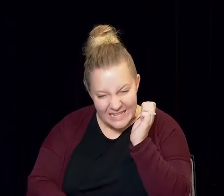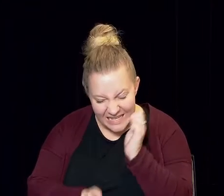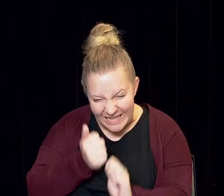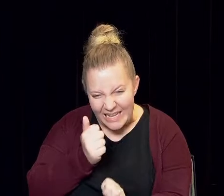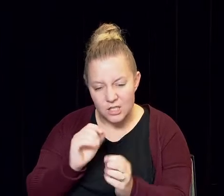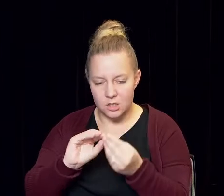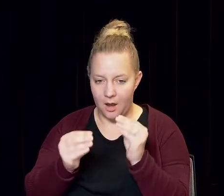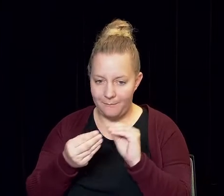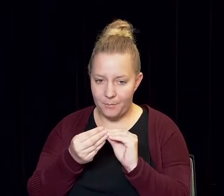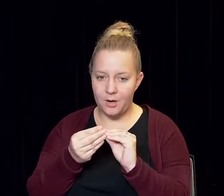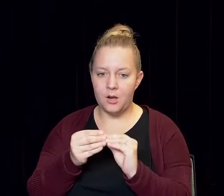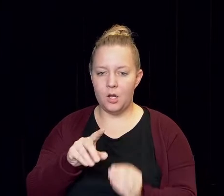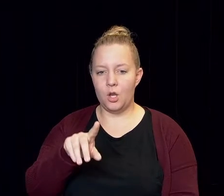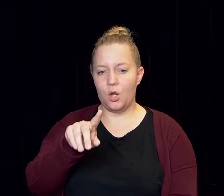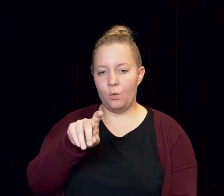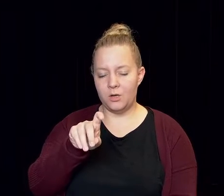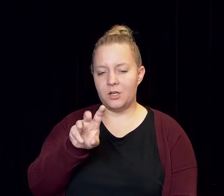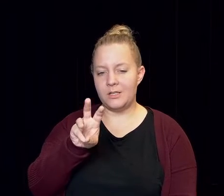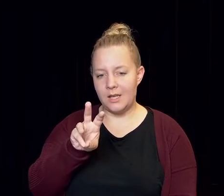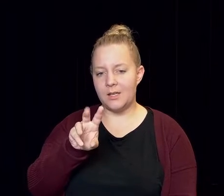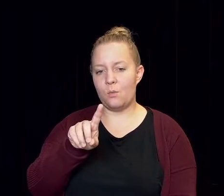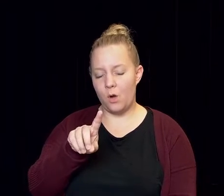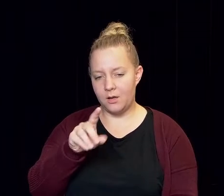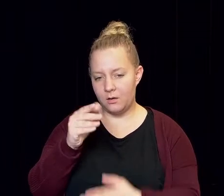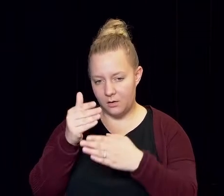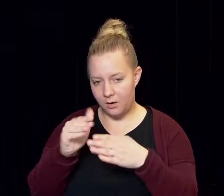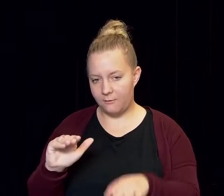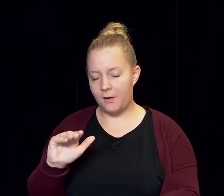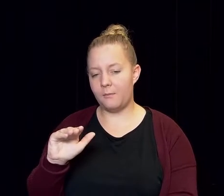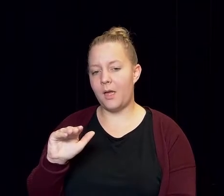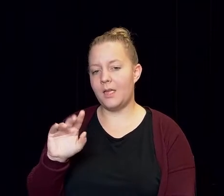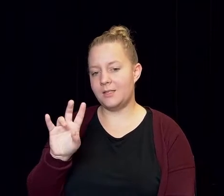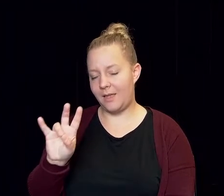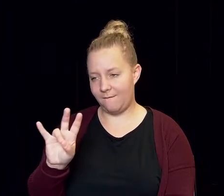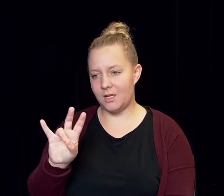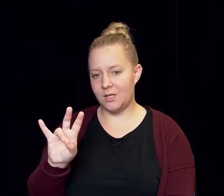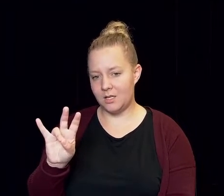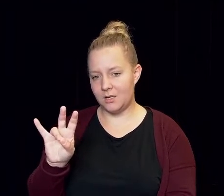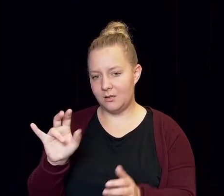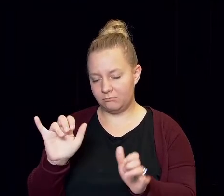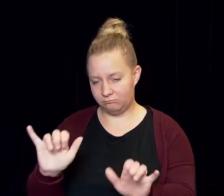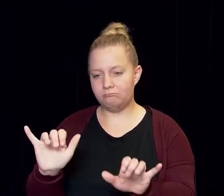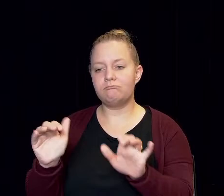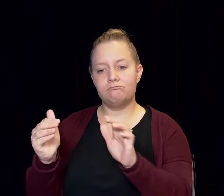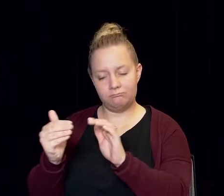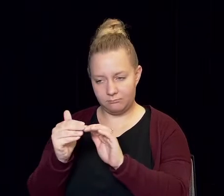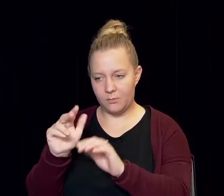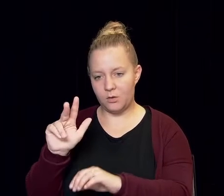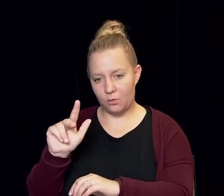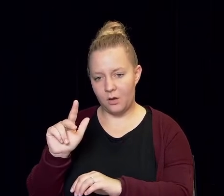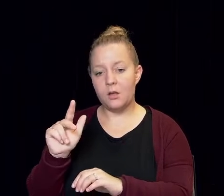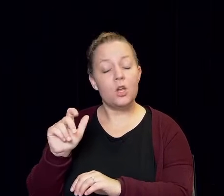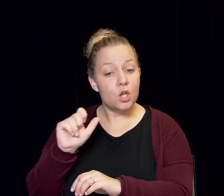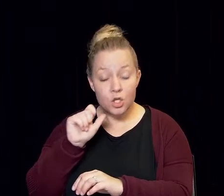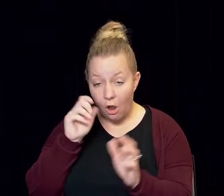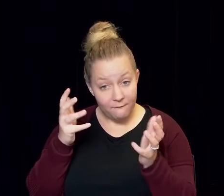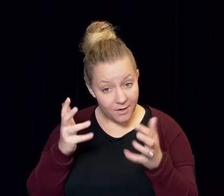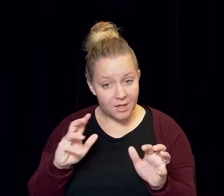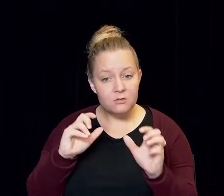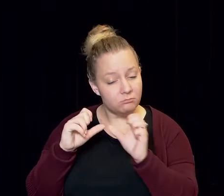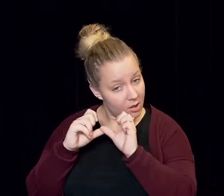them. So, when I do 161 divided by 7, I still in fact have 23. So, don't be done! You want to continue for